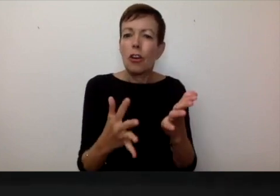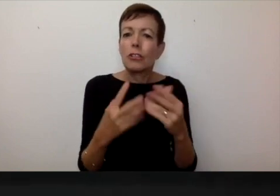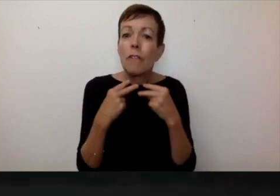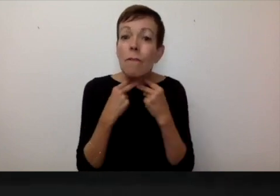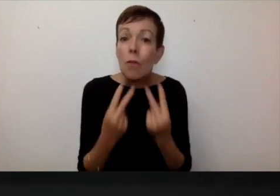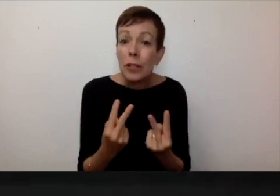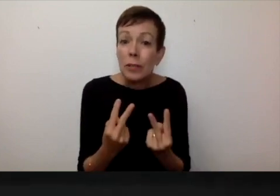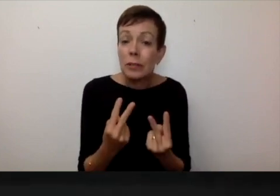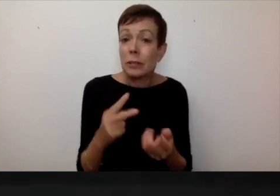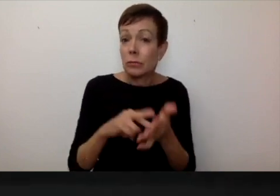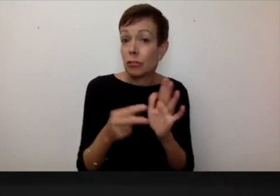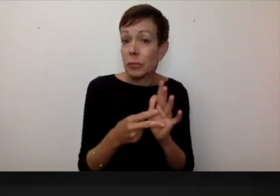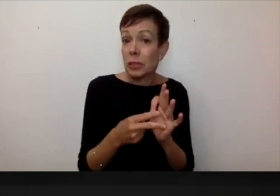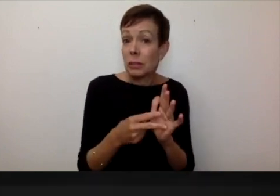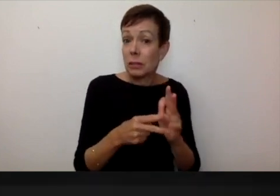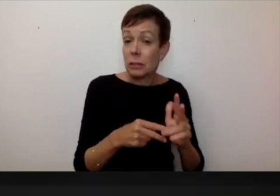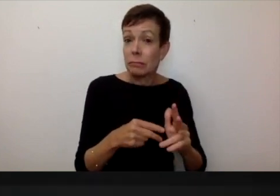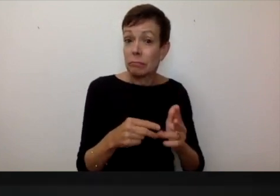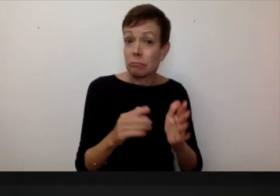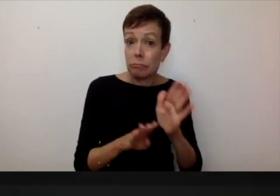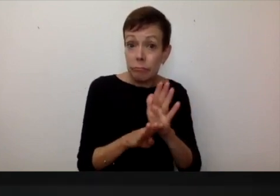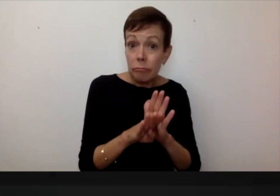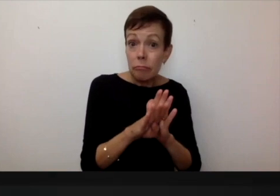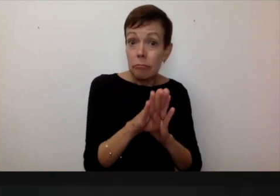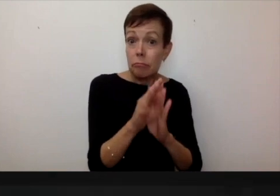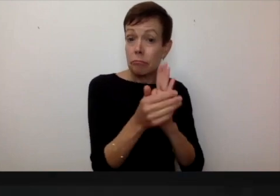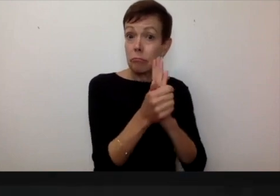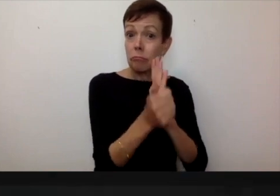building through building capacity among ourselves and within the sector